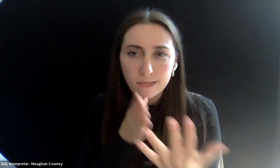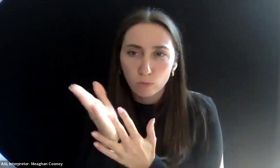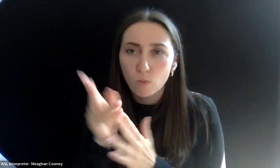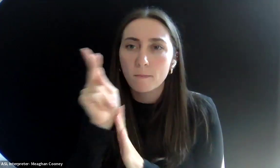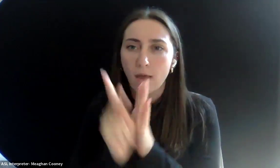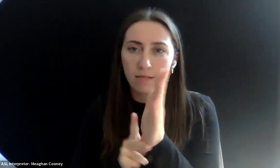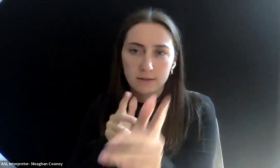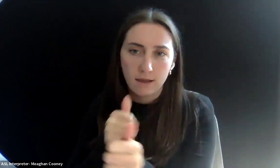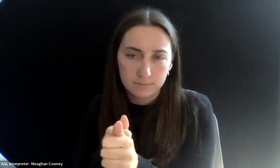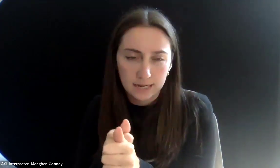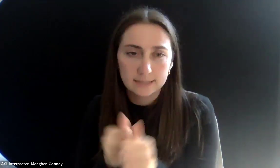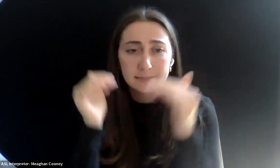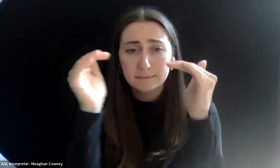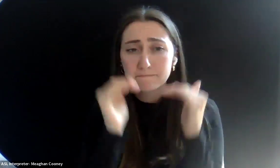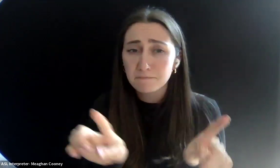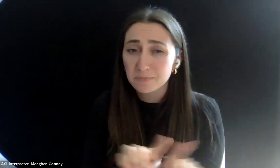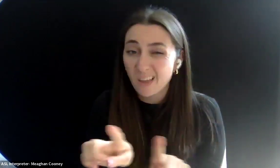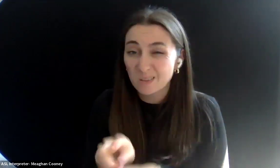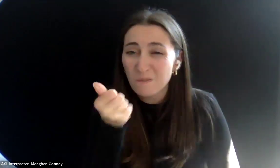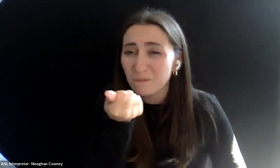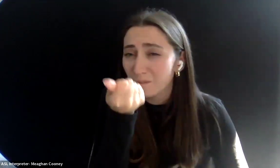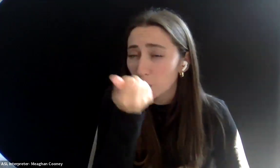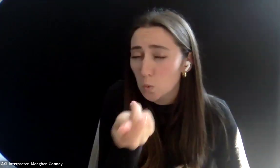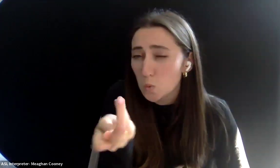And then finally, very few filings contain actual